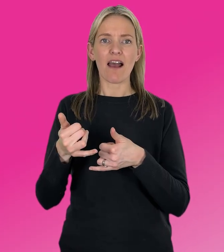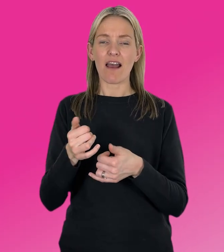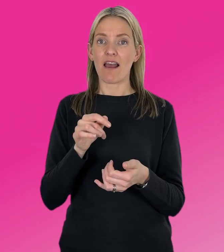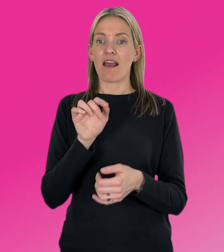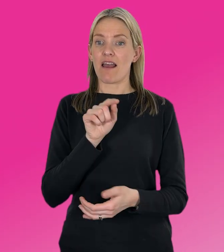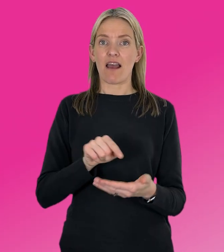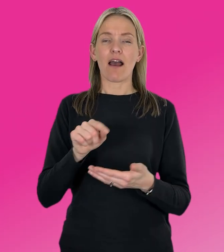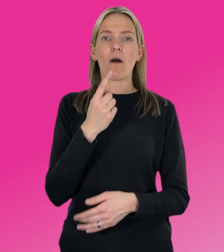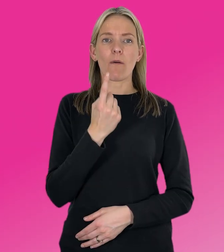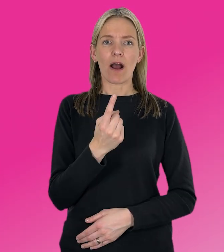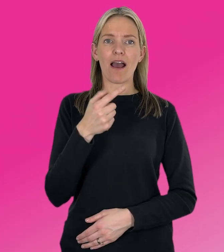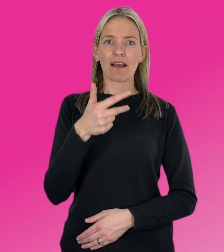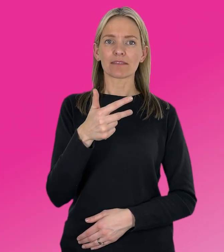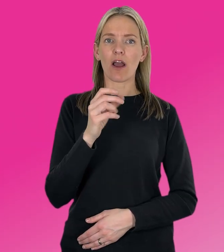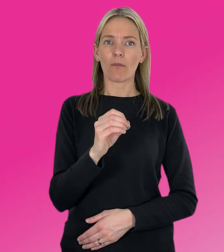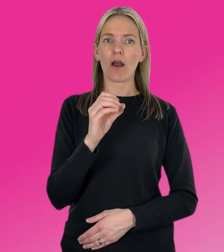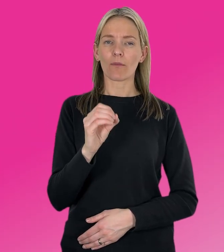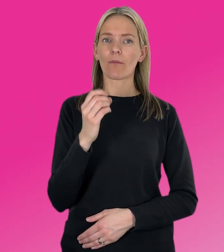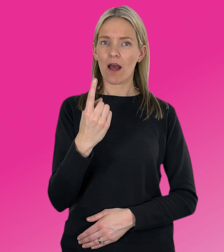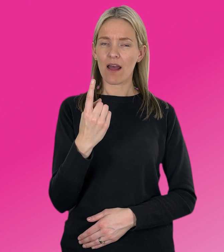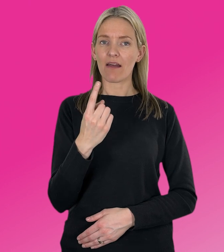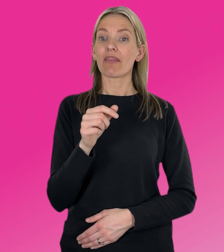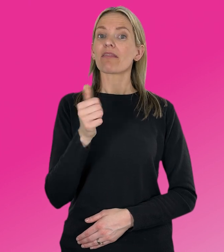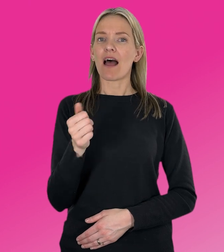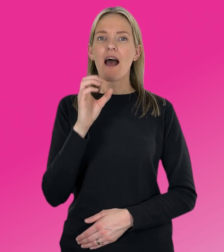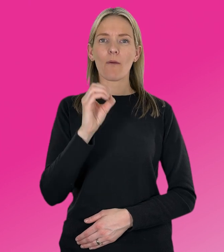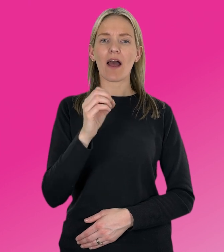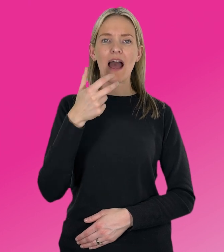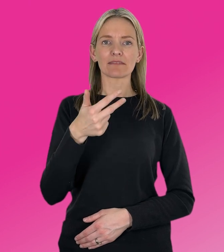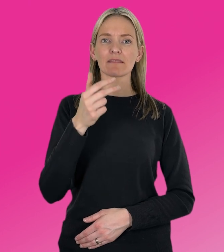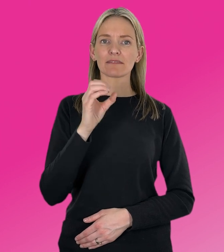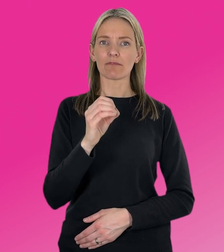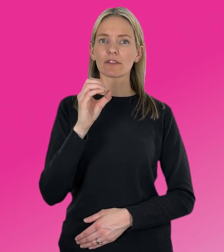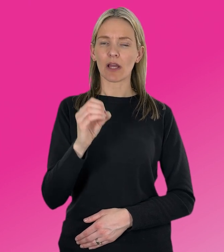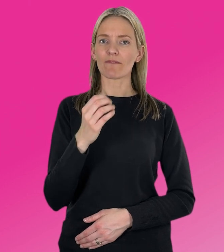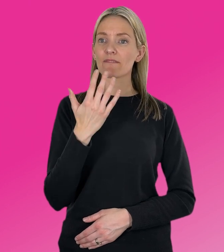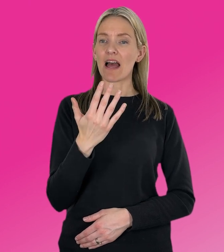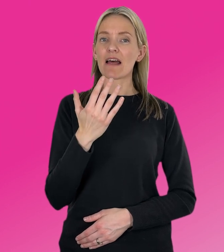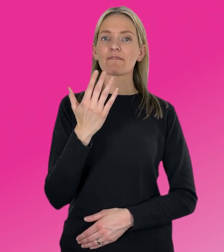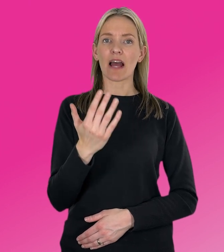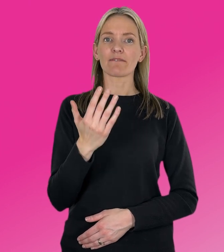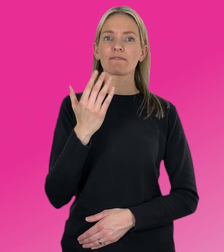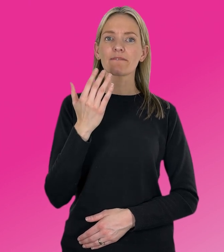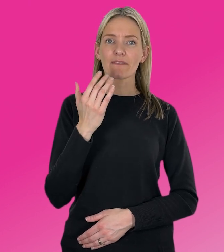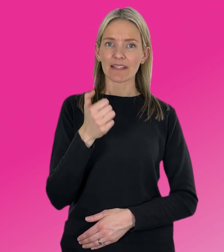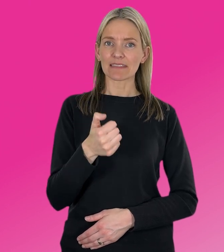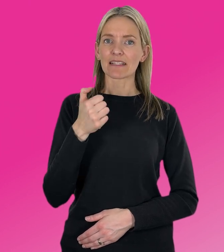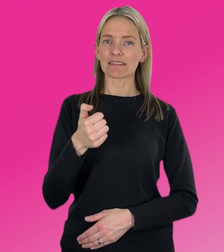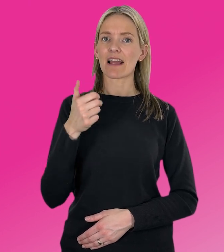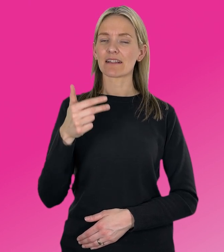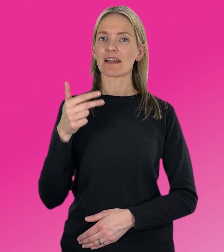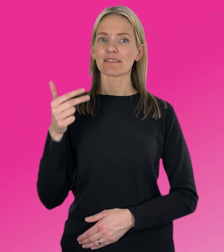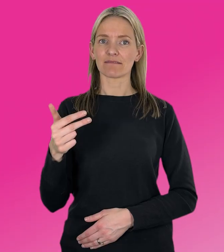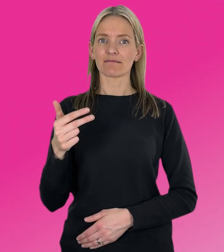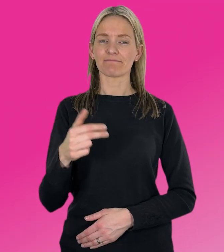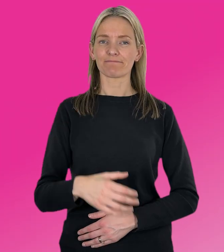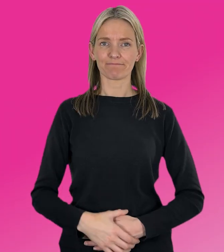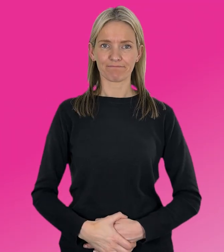Dial 18001 then 0800 055 6688